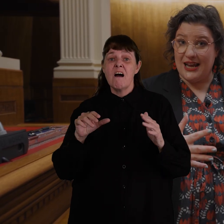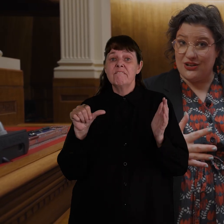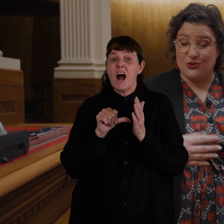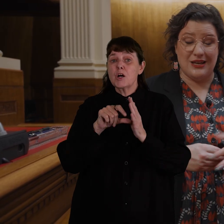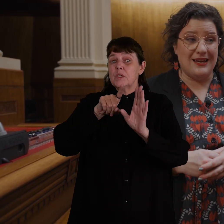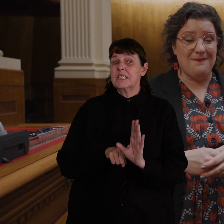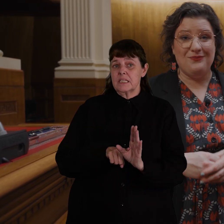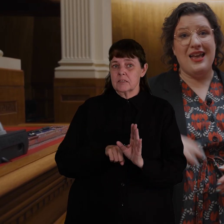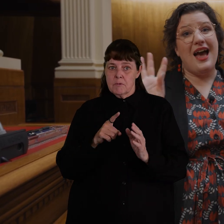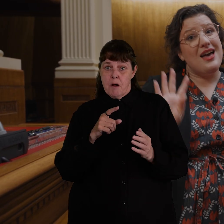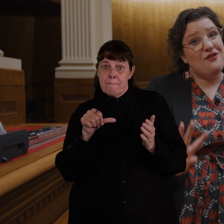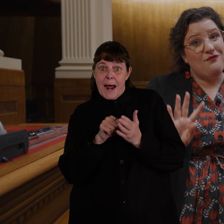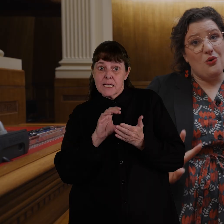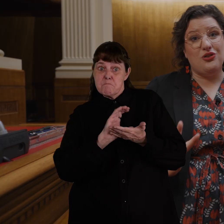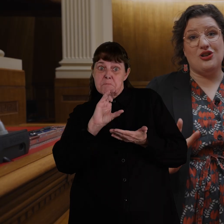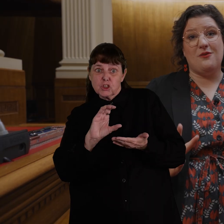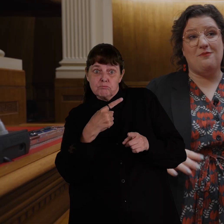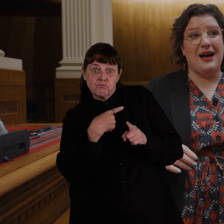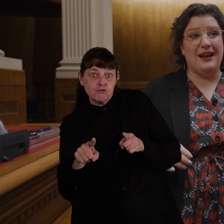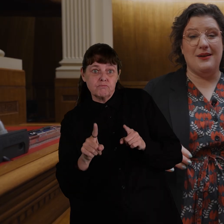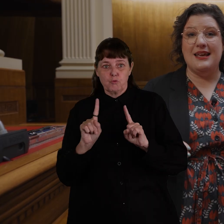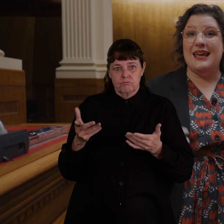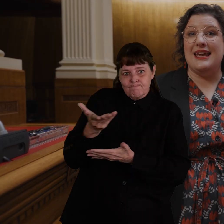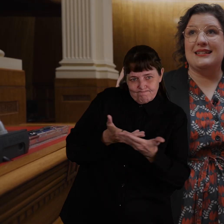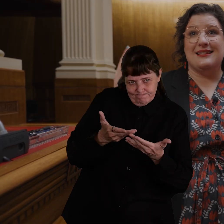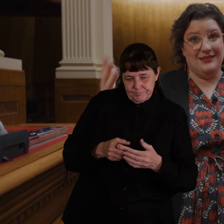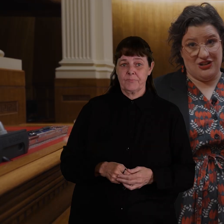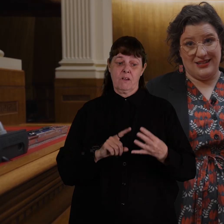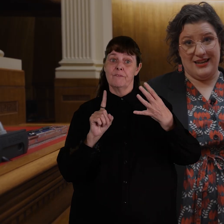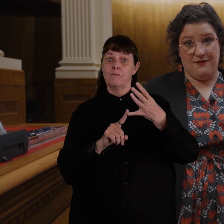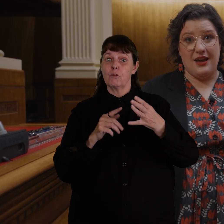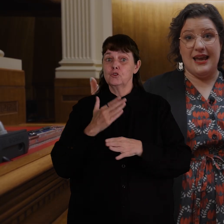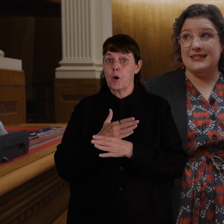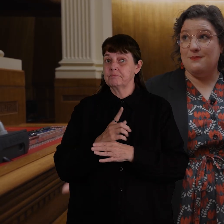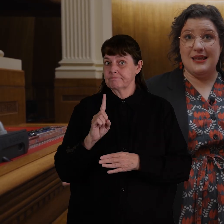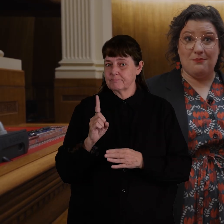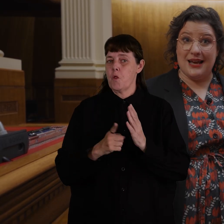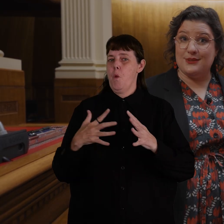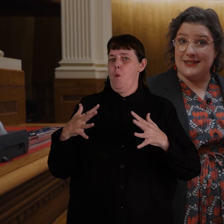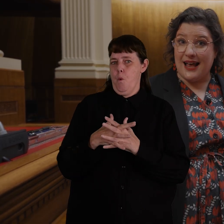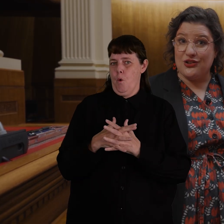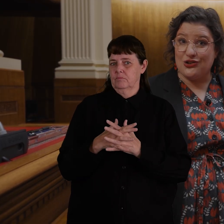financial year. The fourth job of Parliament is legislative. It's to be the place where South